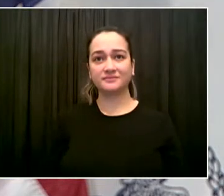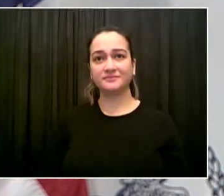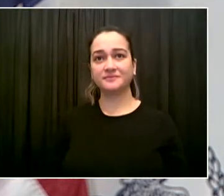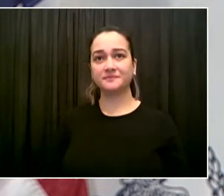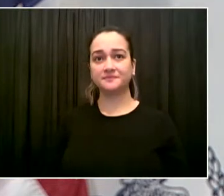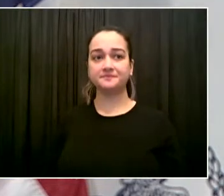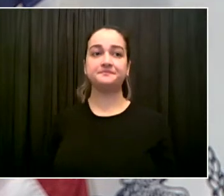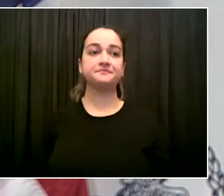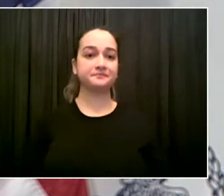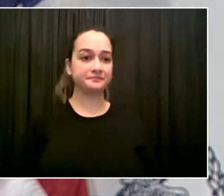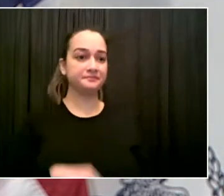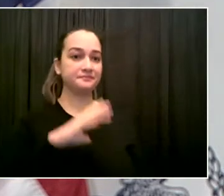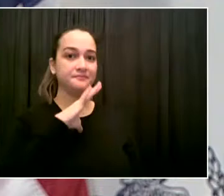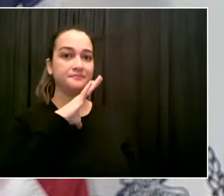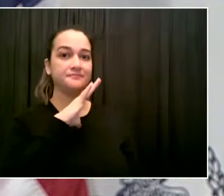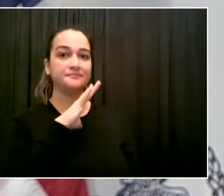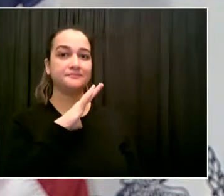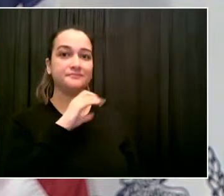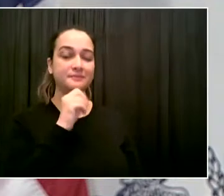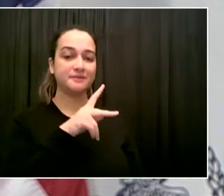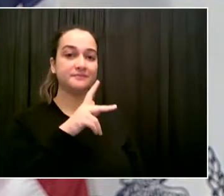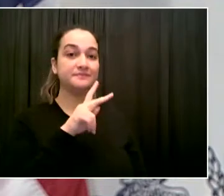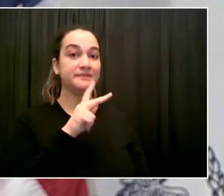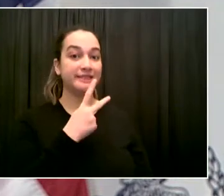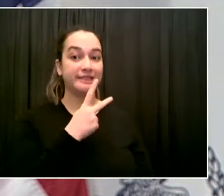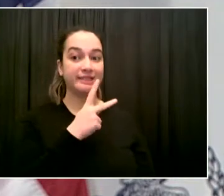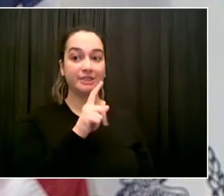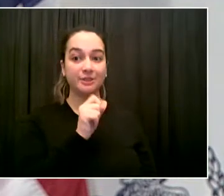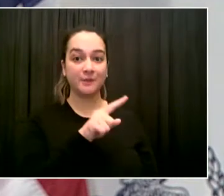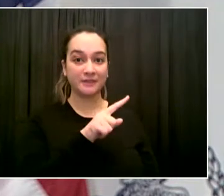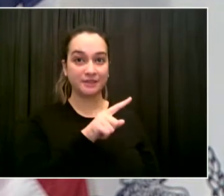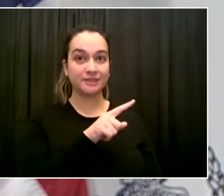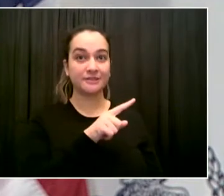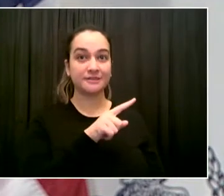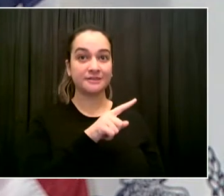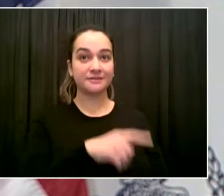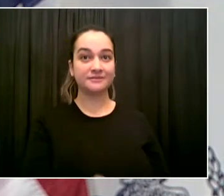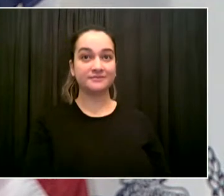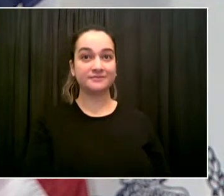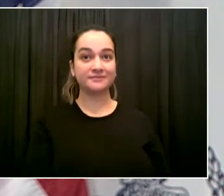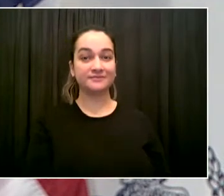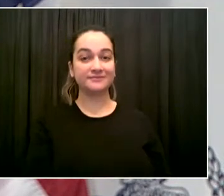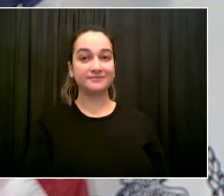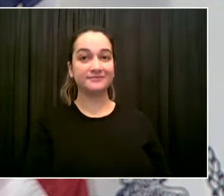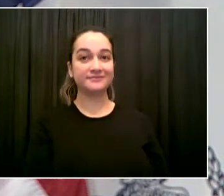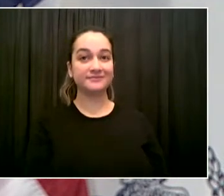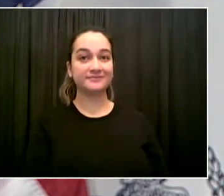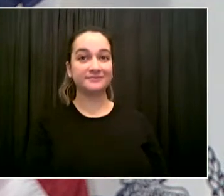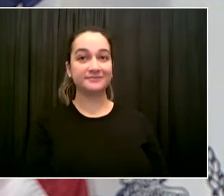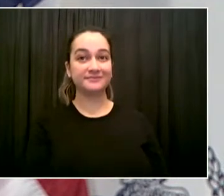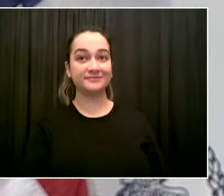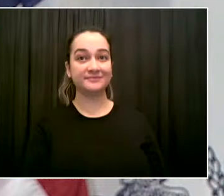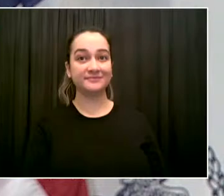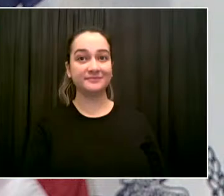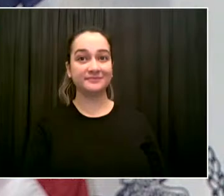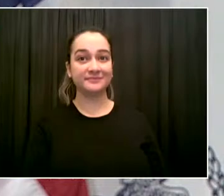Reporter: CONNECTICUT IS PLANNING TO O CHANGE ITS FAXAXING